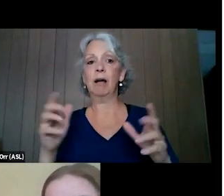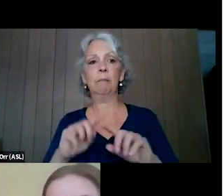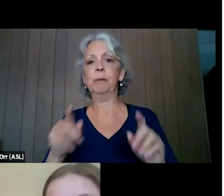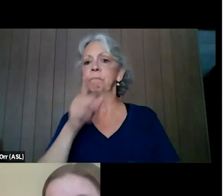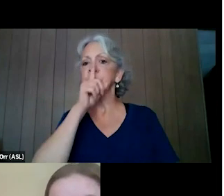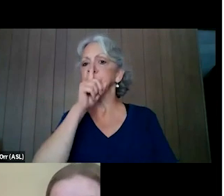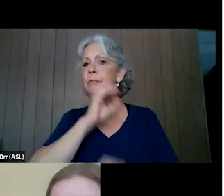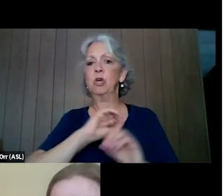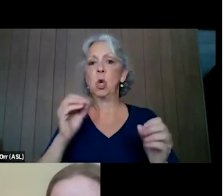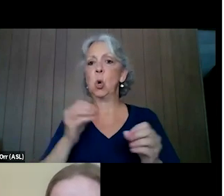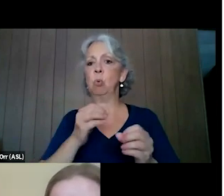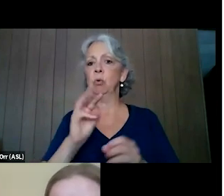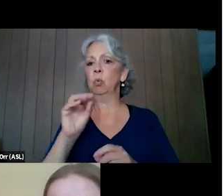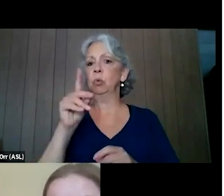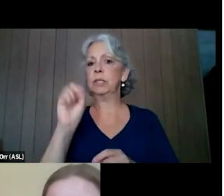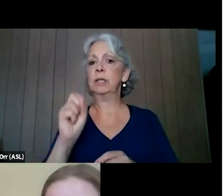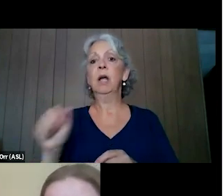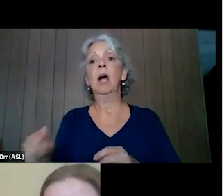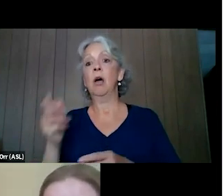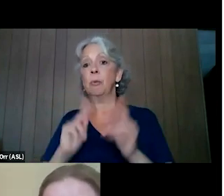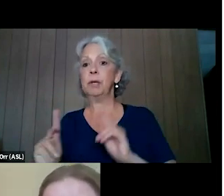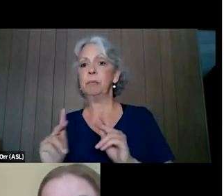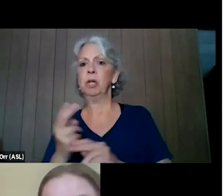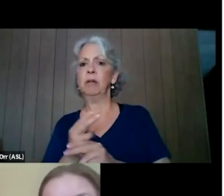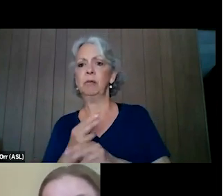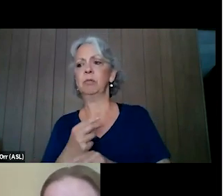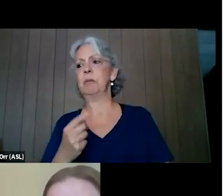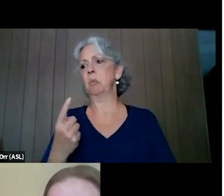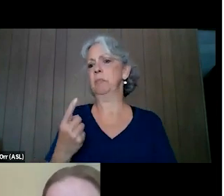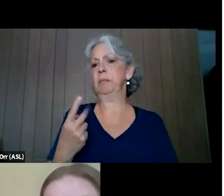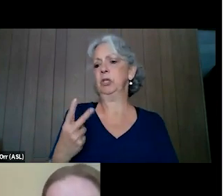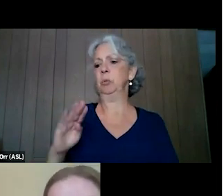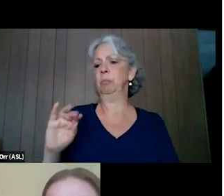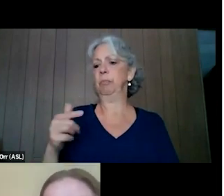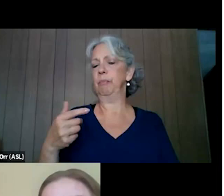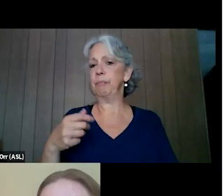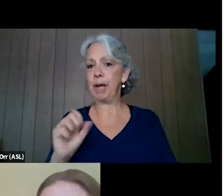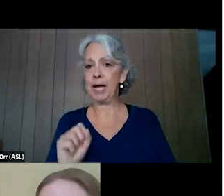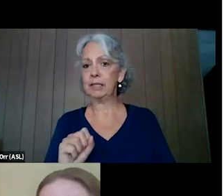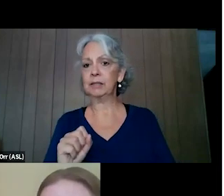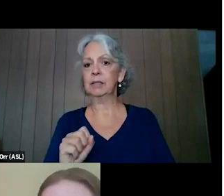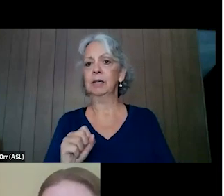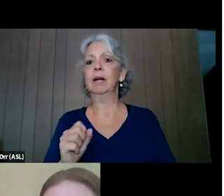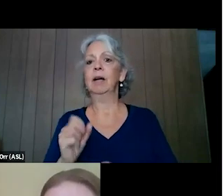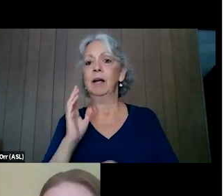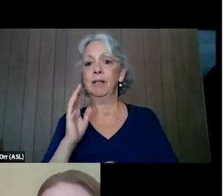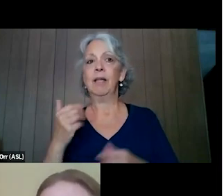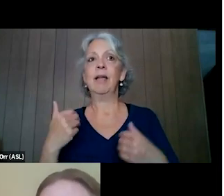that are using not very much at all, maybe one to two bags, which is pretty low for Philadelphia, and they're receiving very extensive wounds.